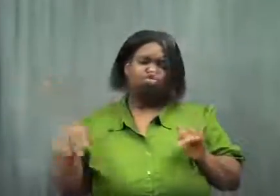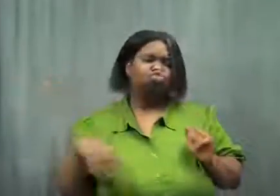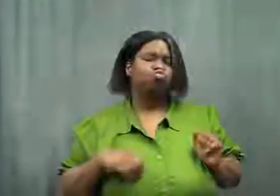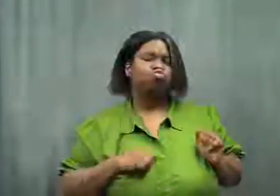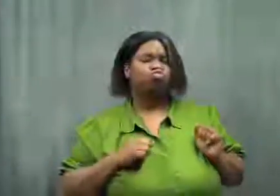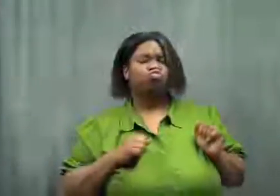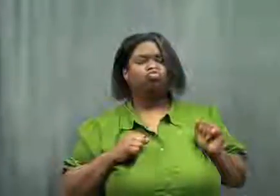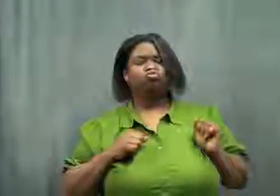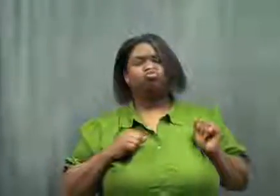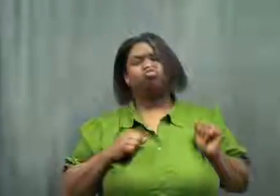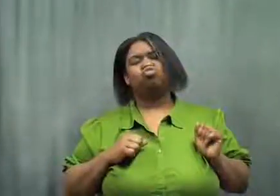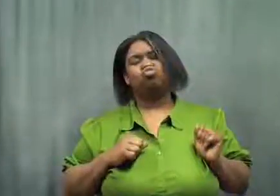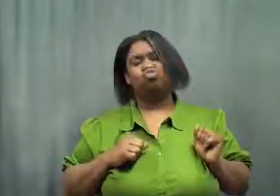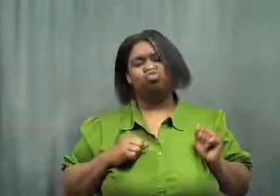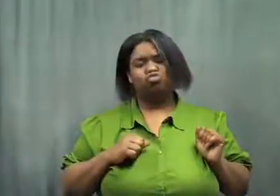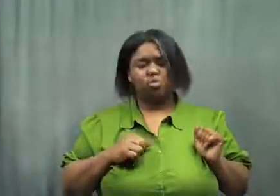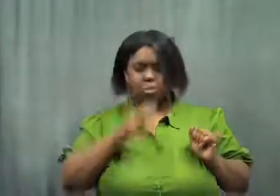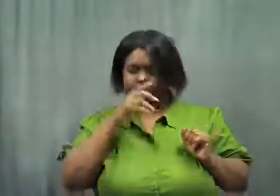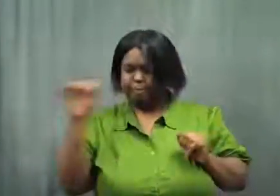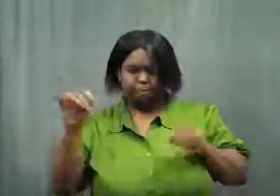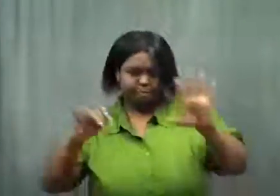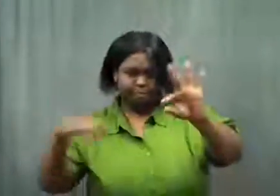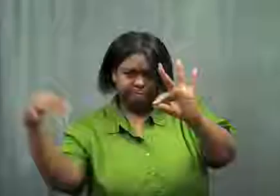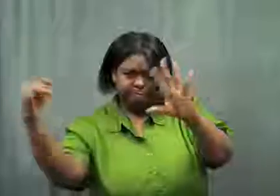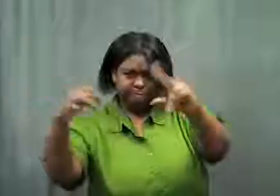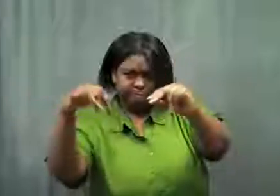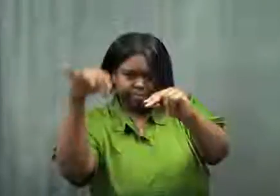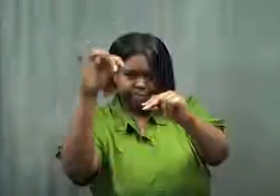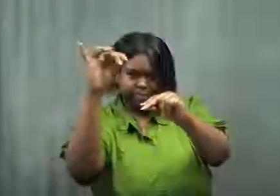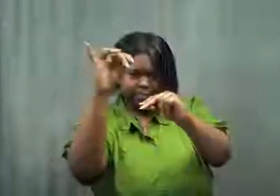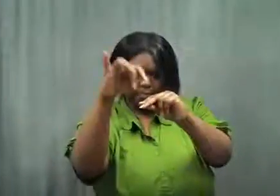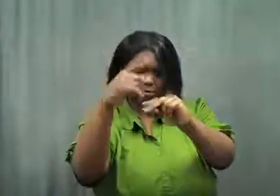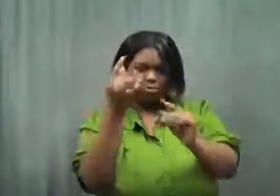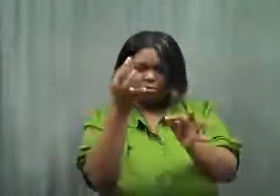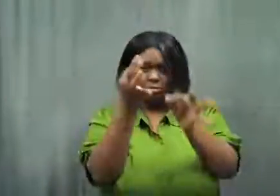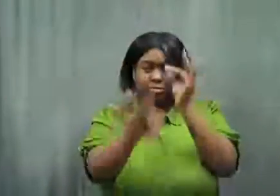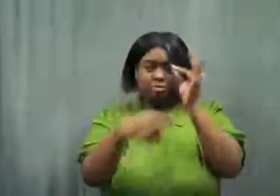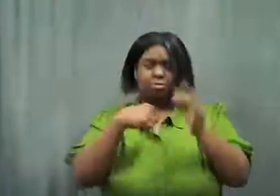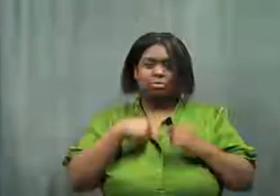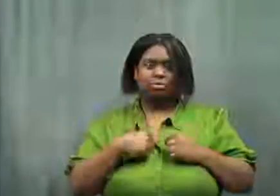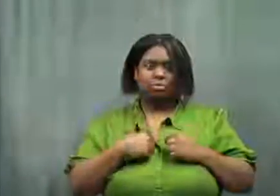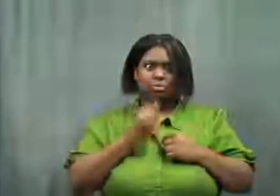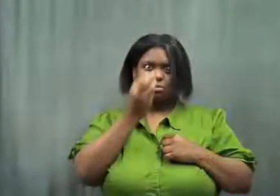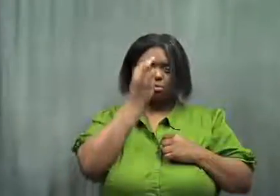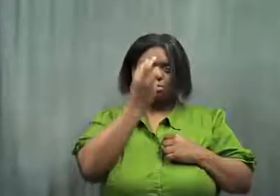I was just sitting there zoning out. Then my mother started with the comb.